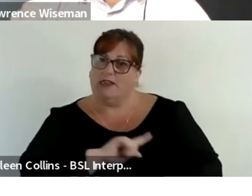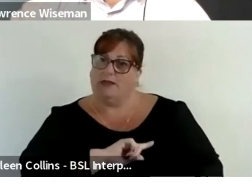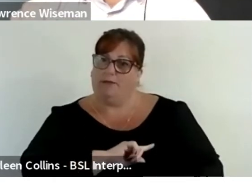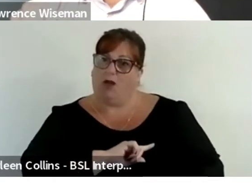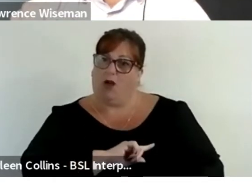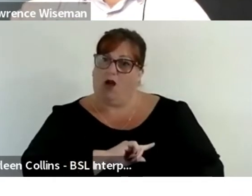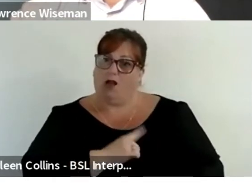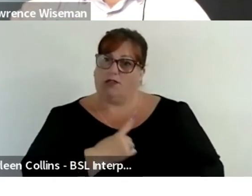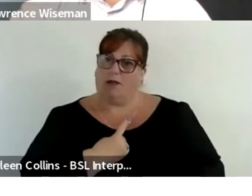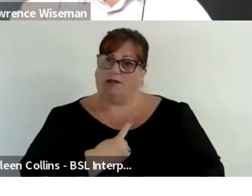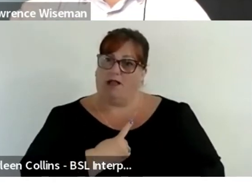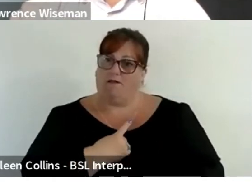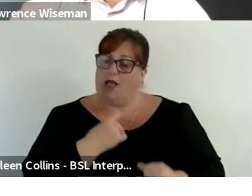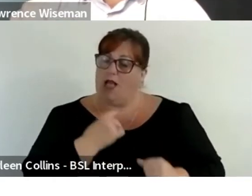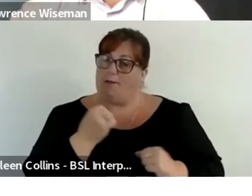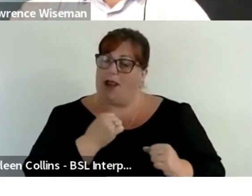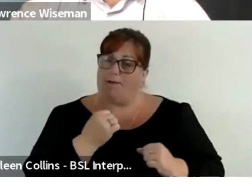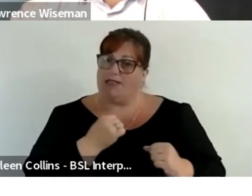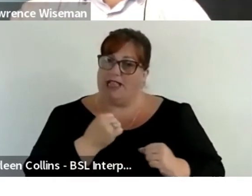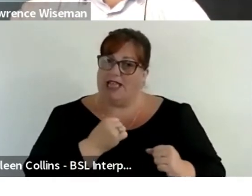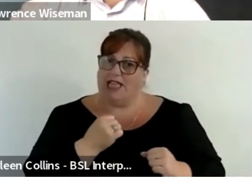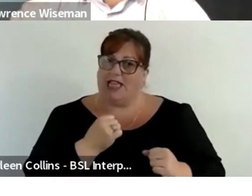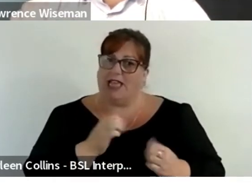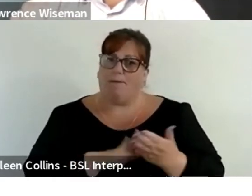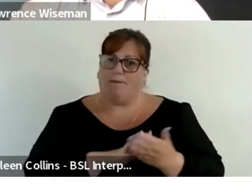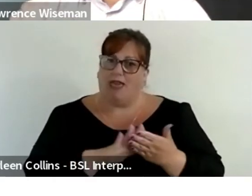of my sleep and meals is critical in the management of that.